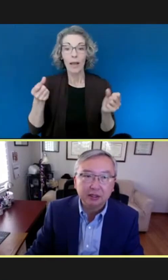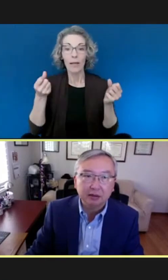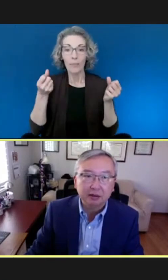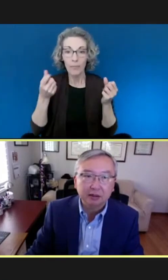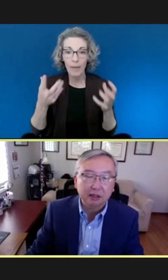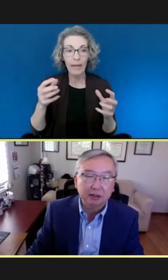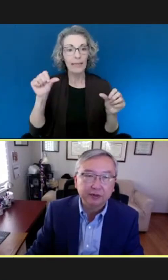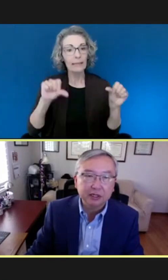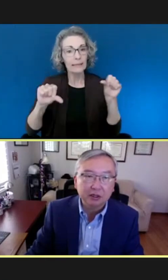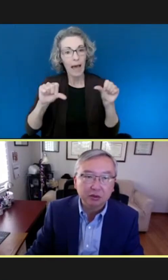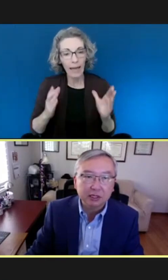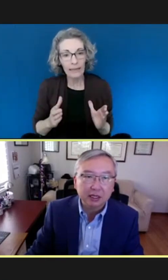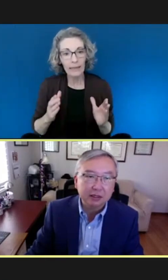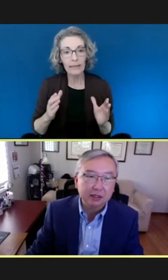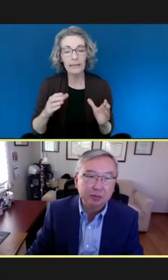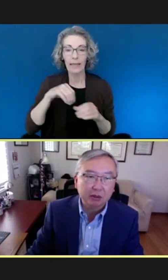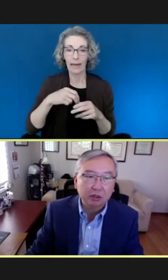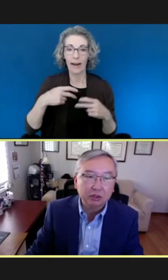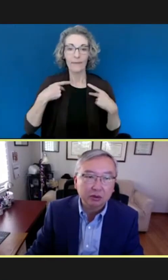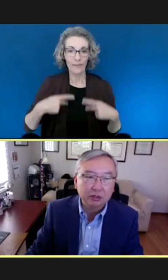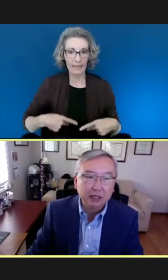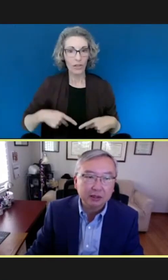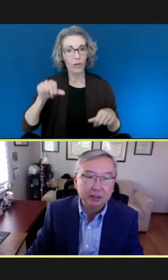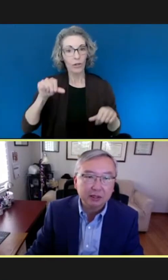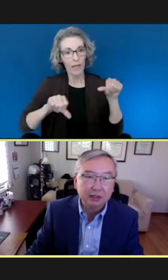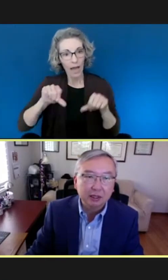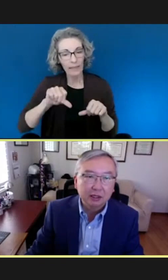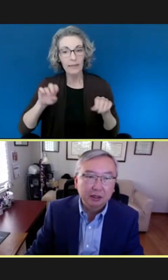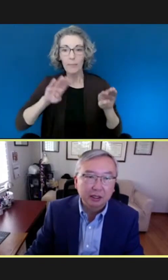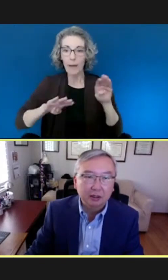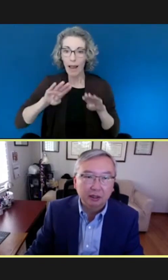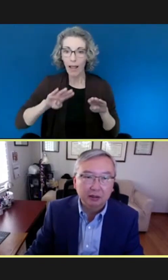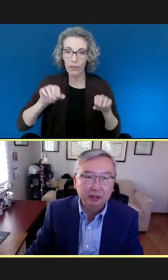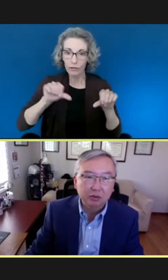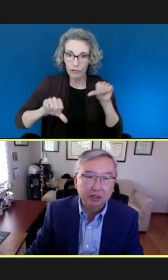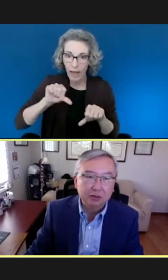biological sciences, like this one is Barbara McClintock,